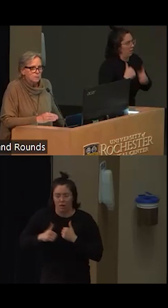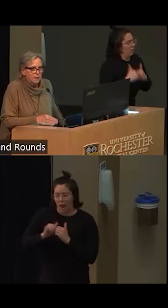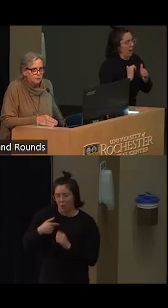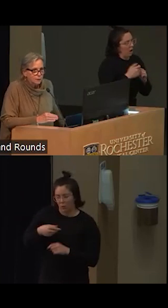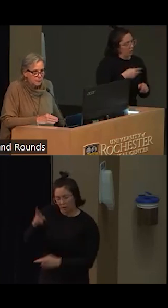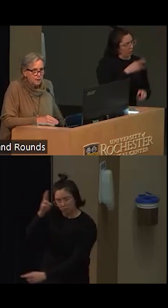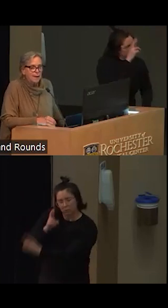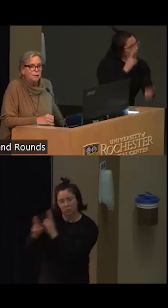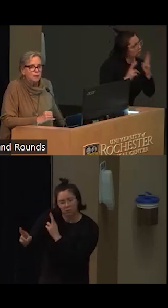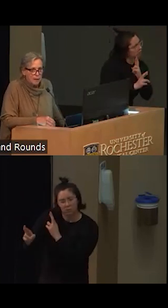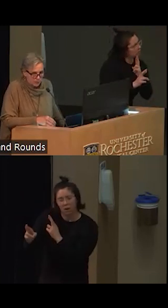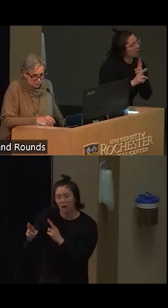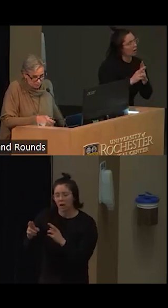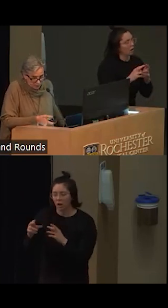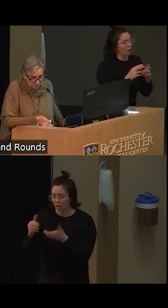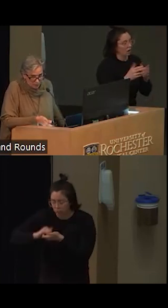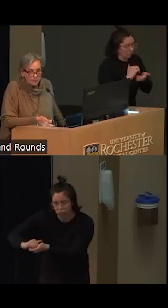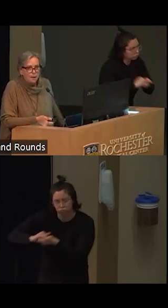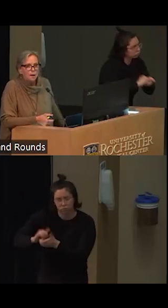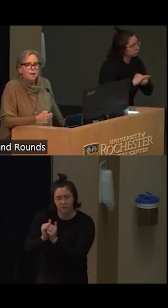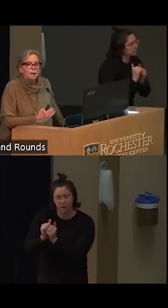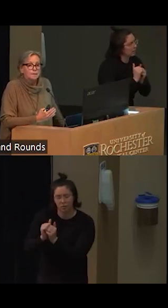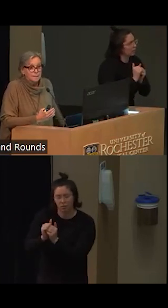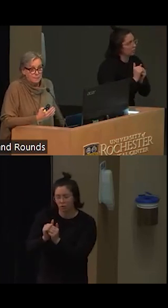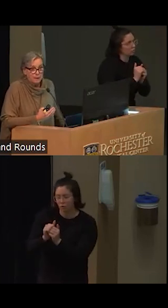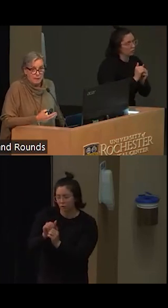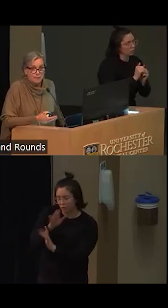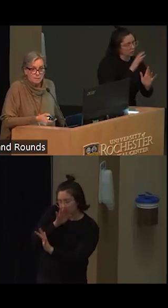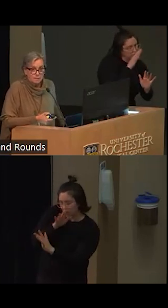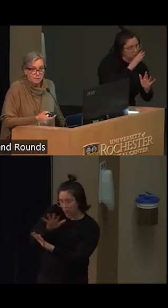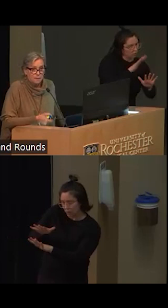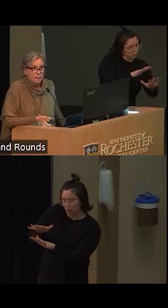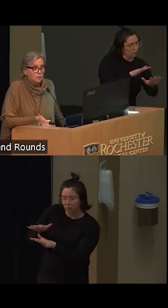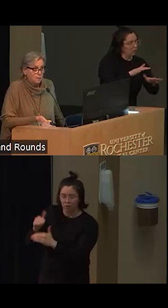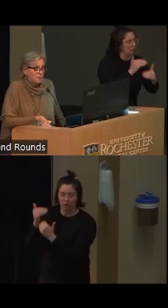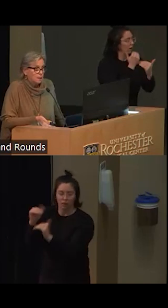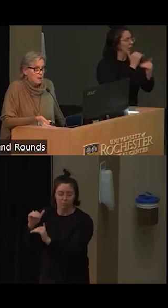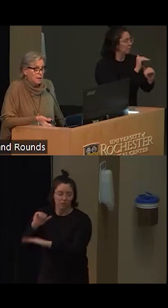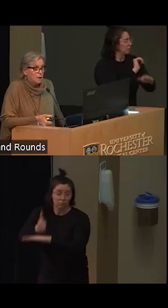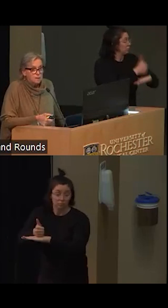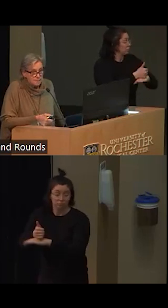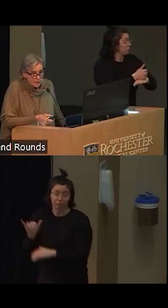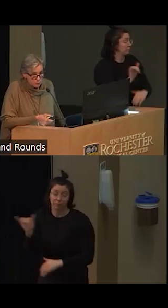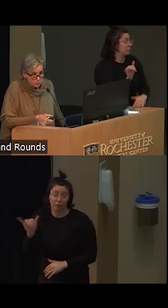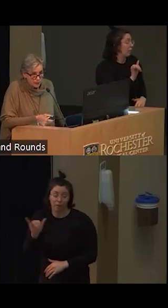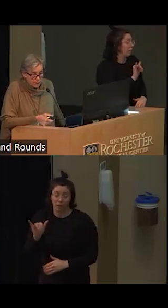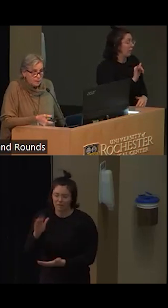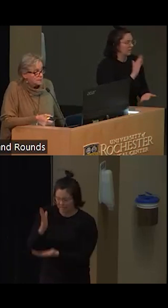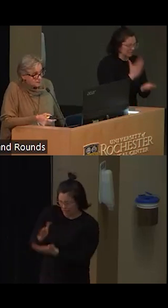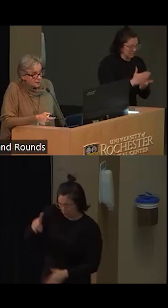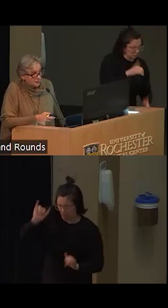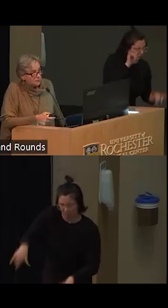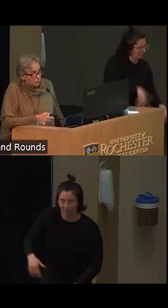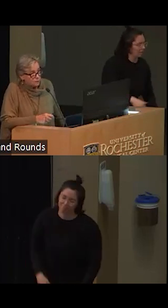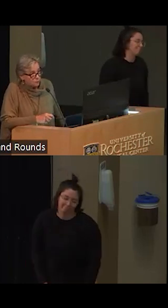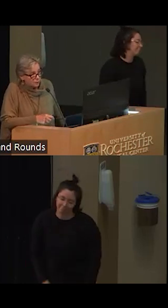respectfully and collaboratively set some limits something like stop doing that is not going to